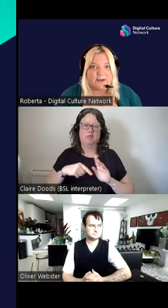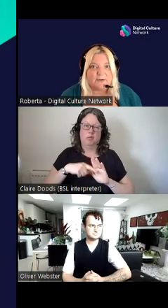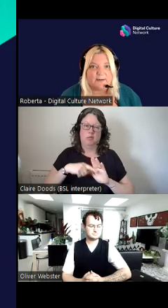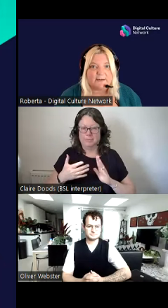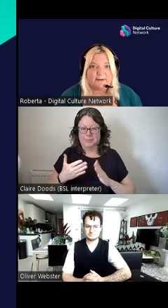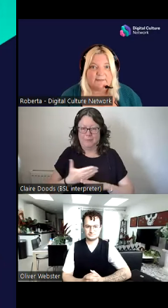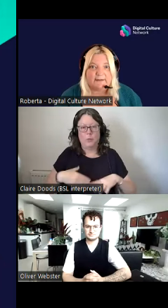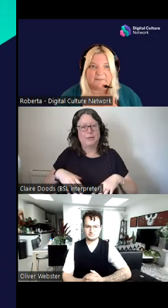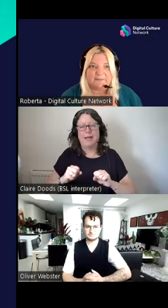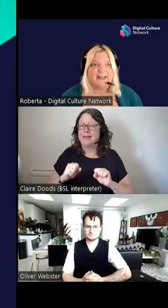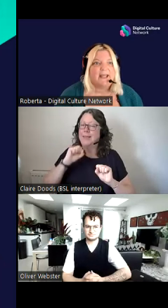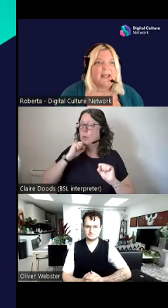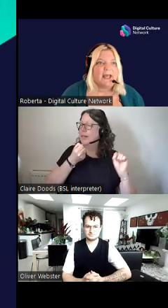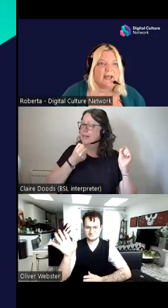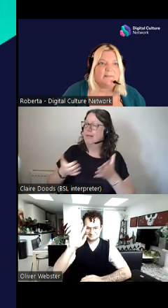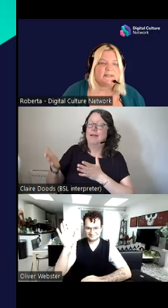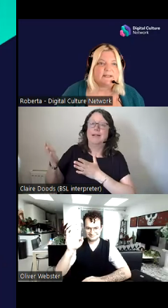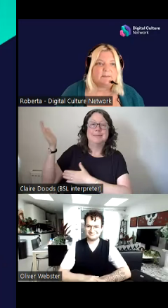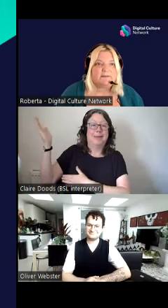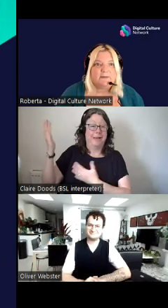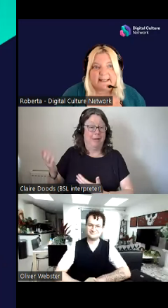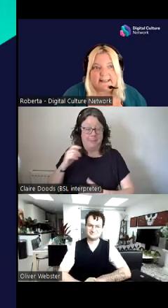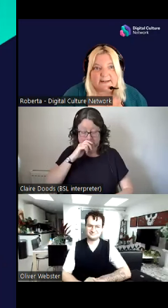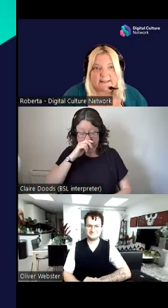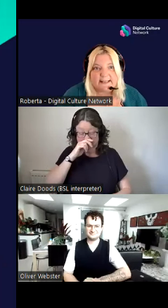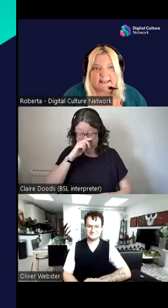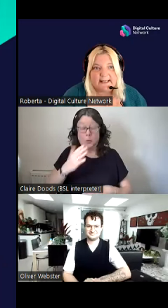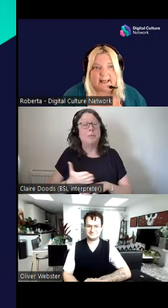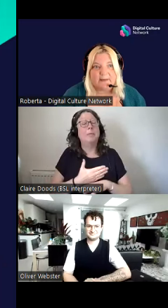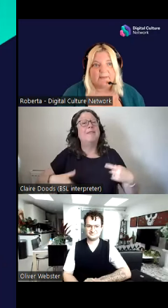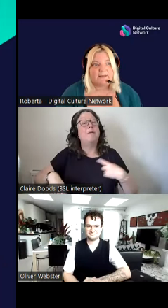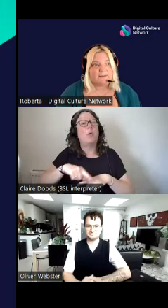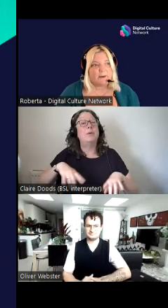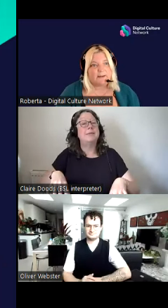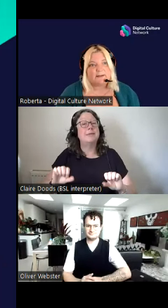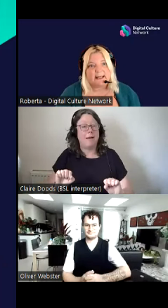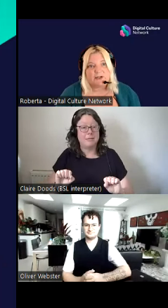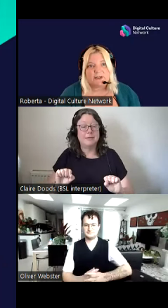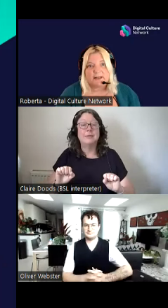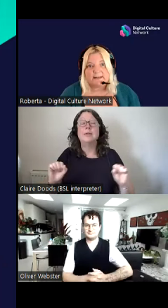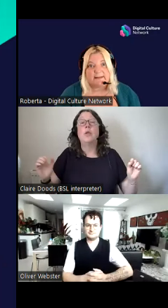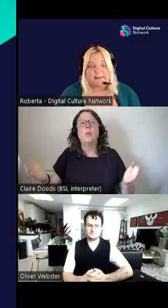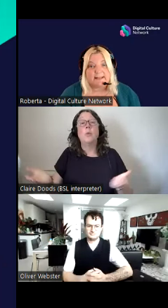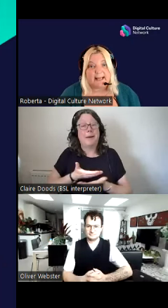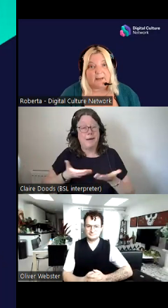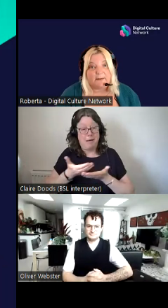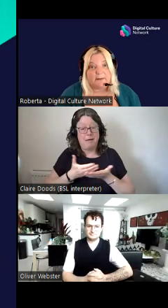who is Oliver. Before we get started, the webinar today should last around an hour